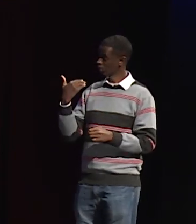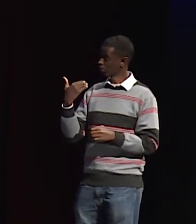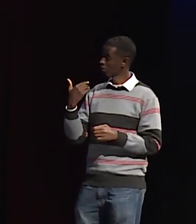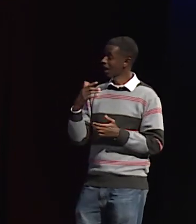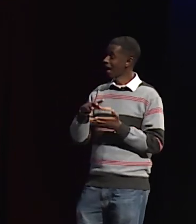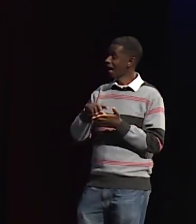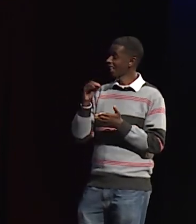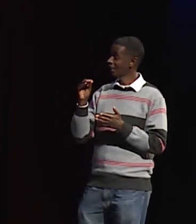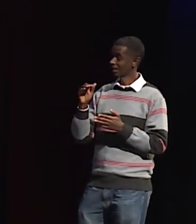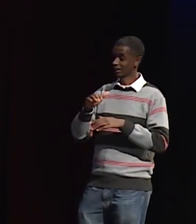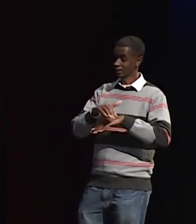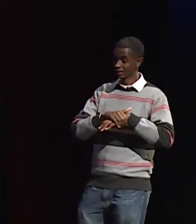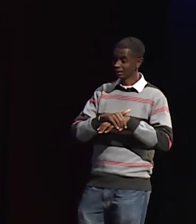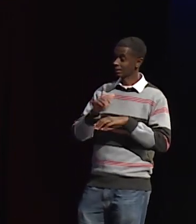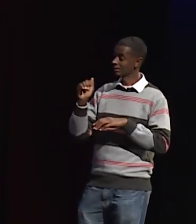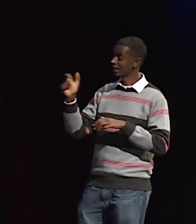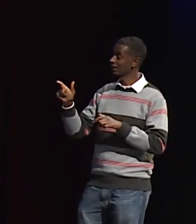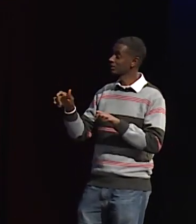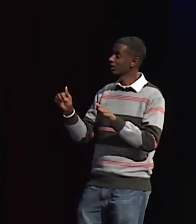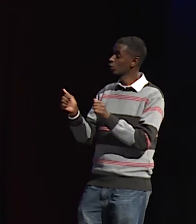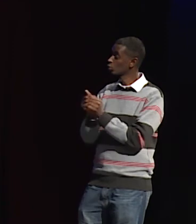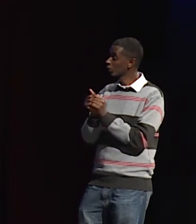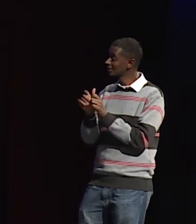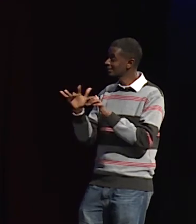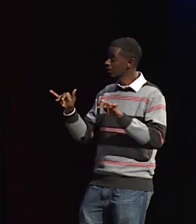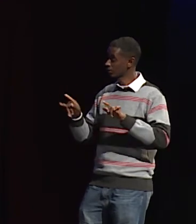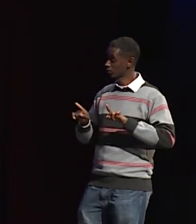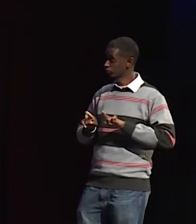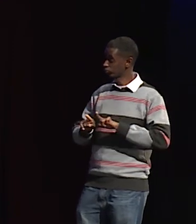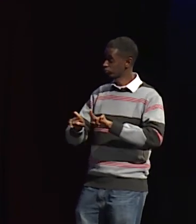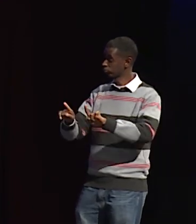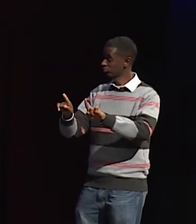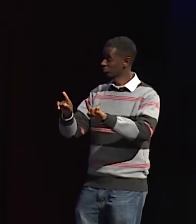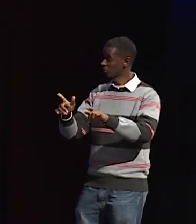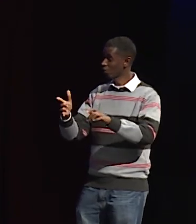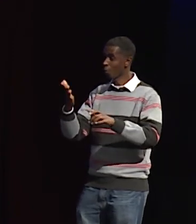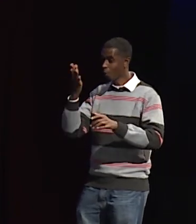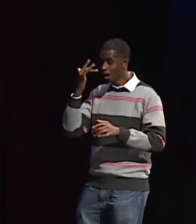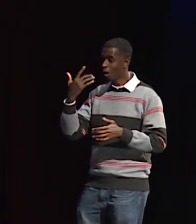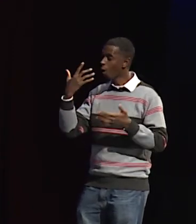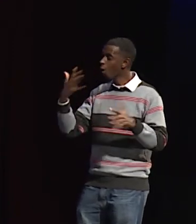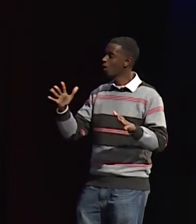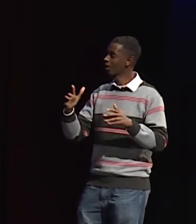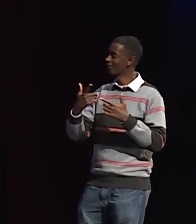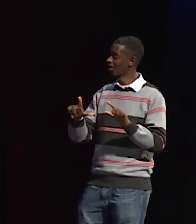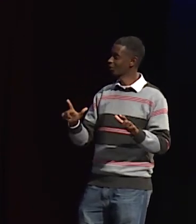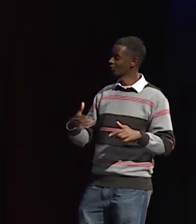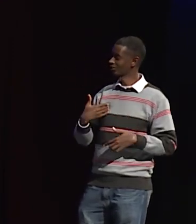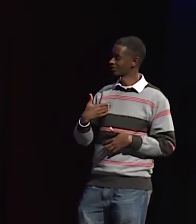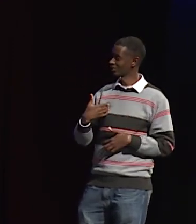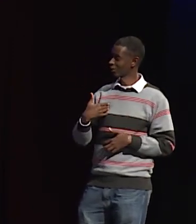I came here to the United States 7 years ago, and I was learning English while I was here.